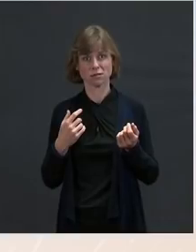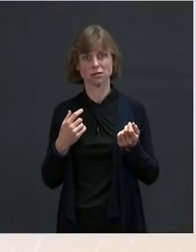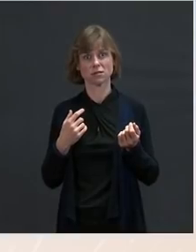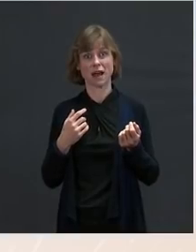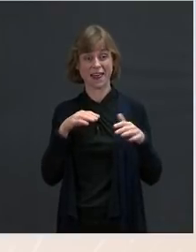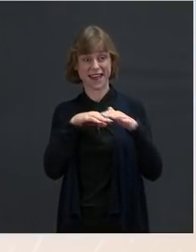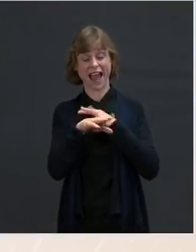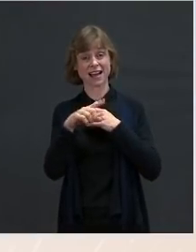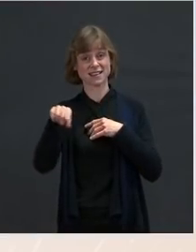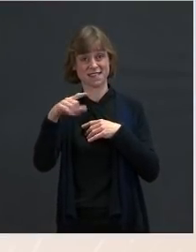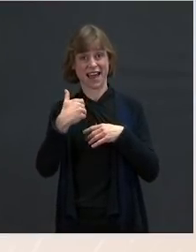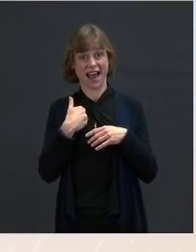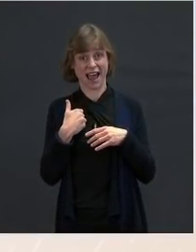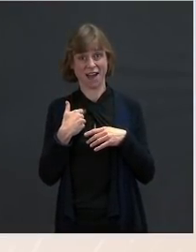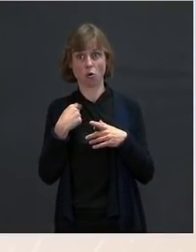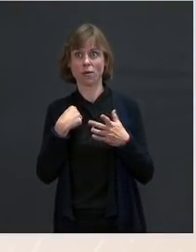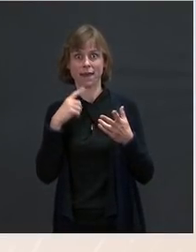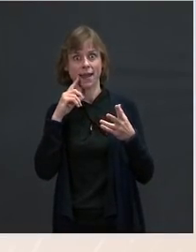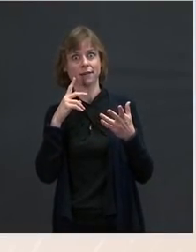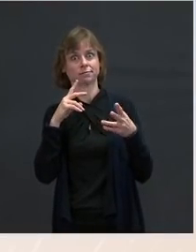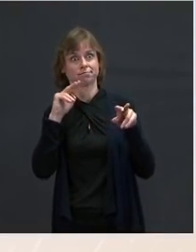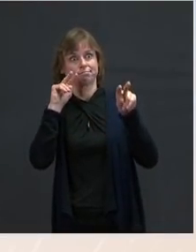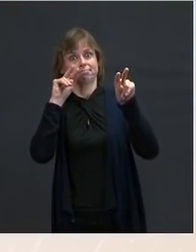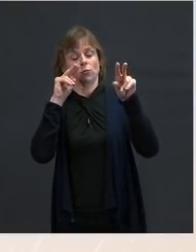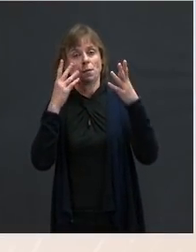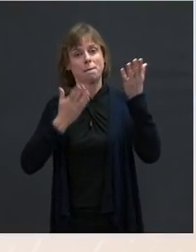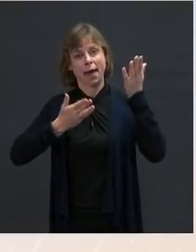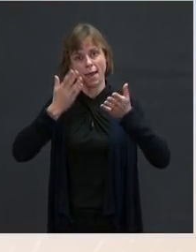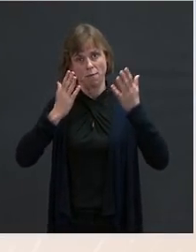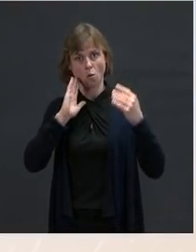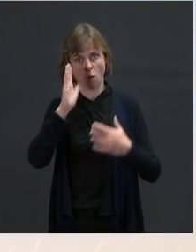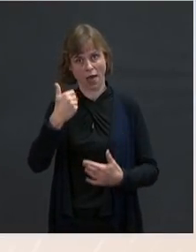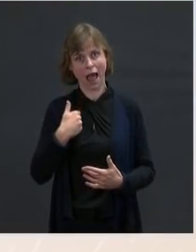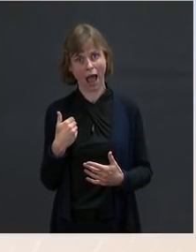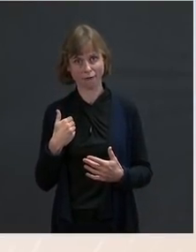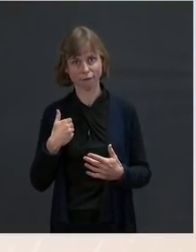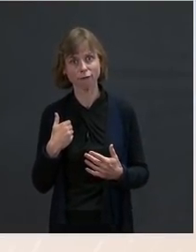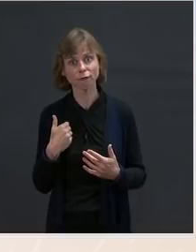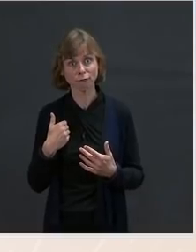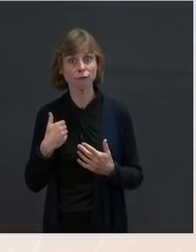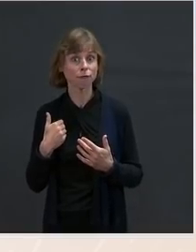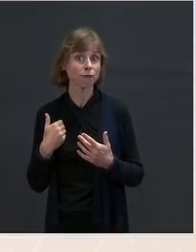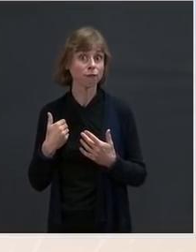or were looking to have to Iran's facilities on the ground.